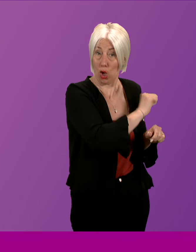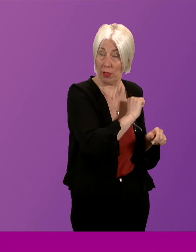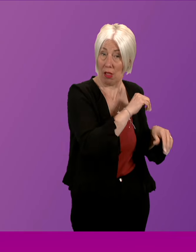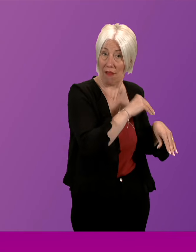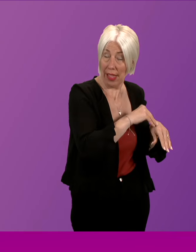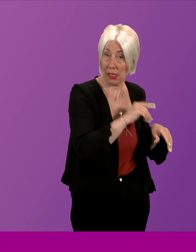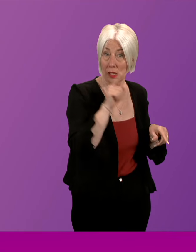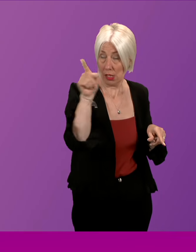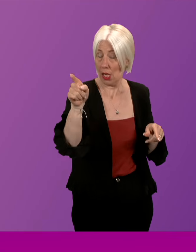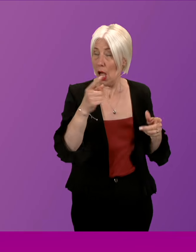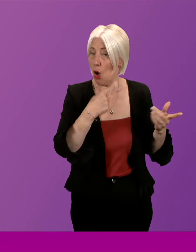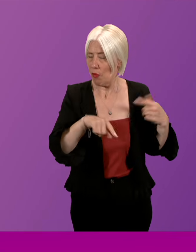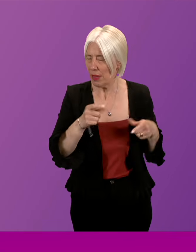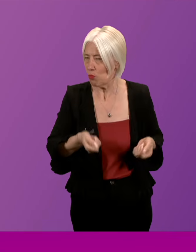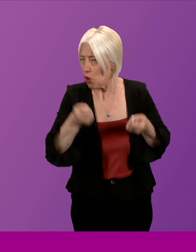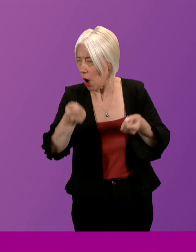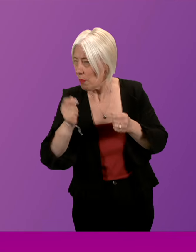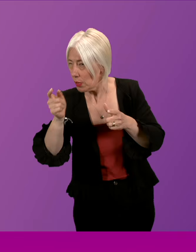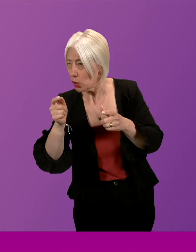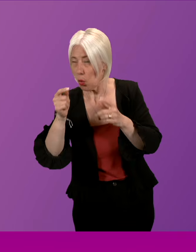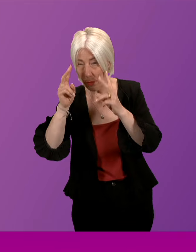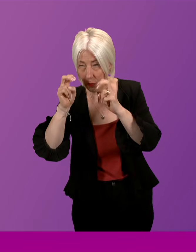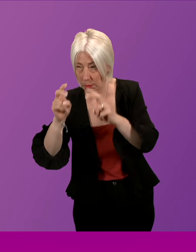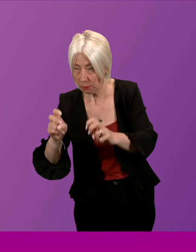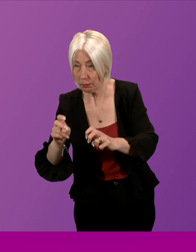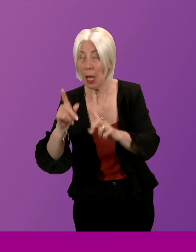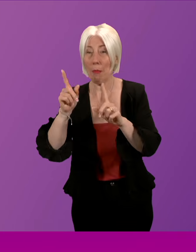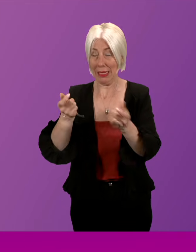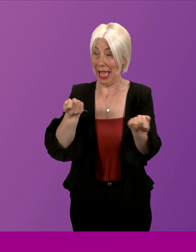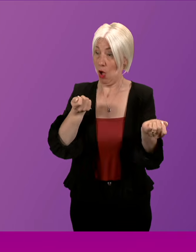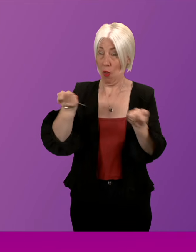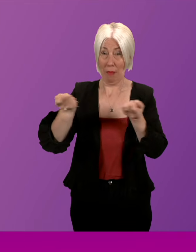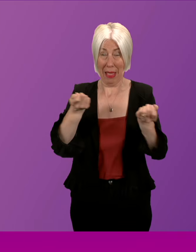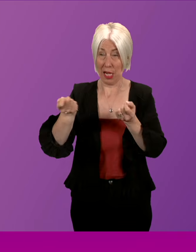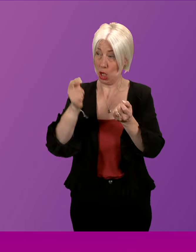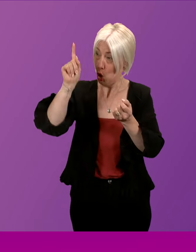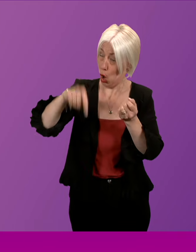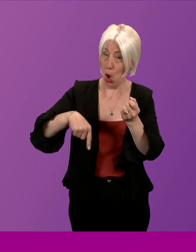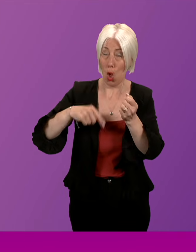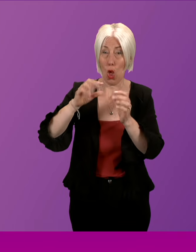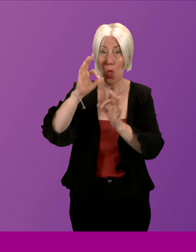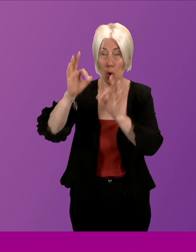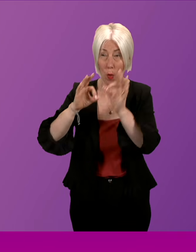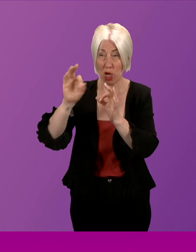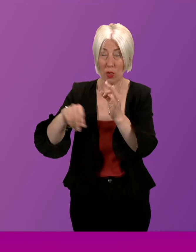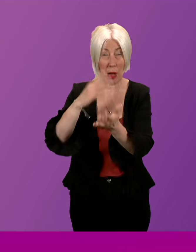my concern that the management of all these questions—to ensure that patient safety is a